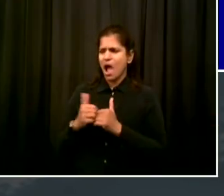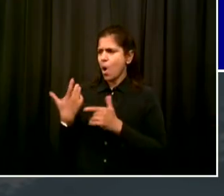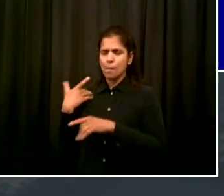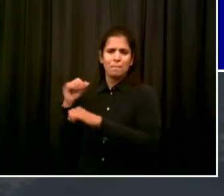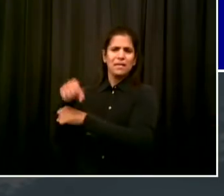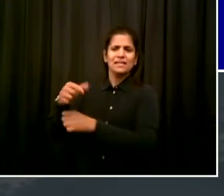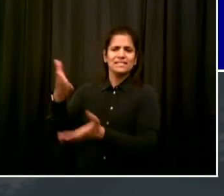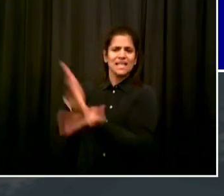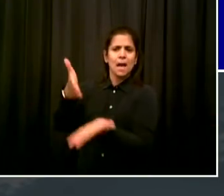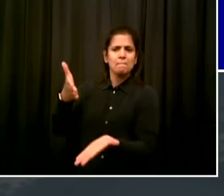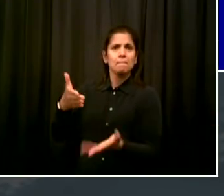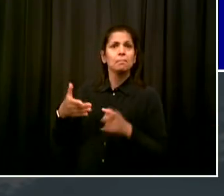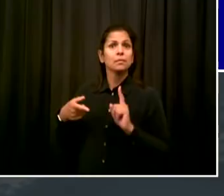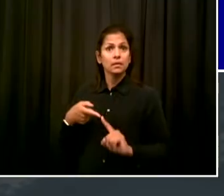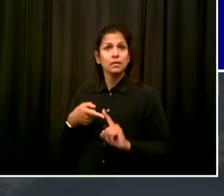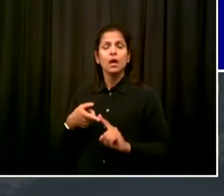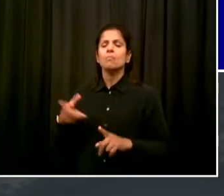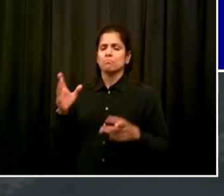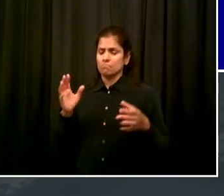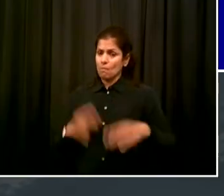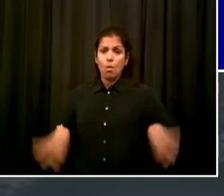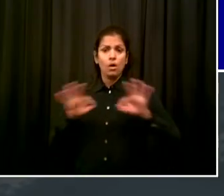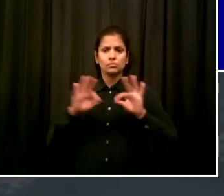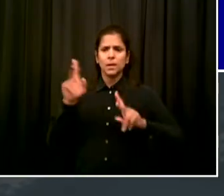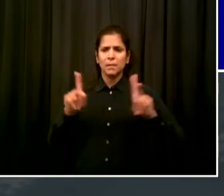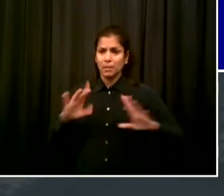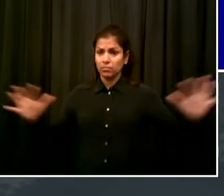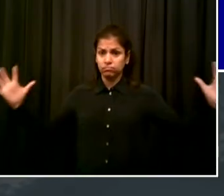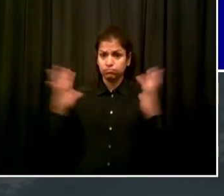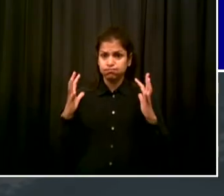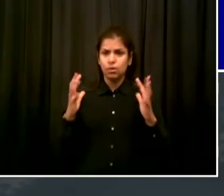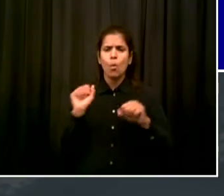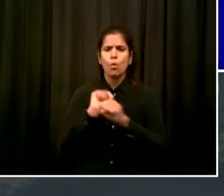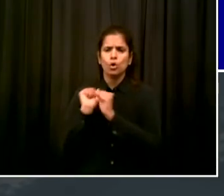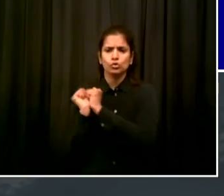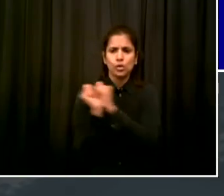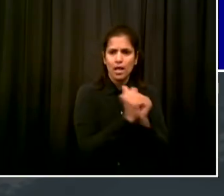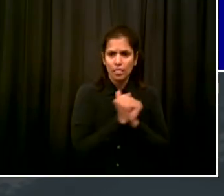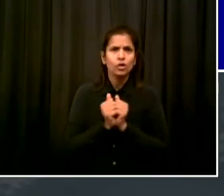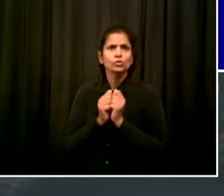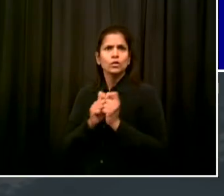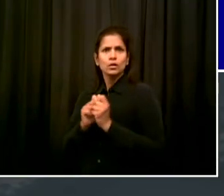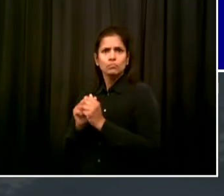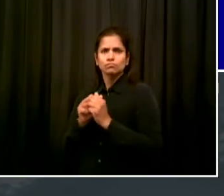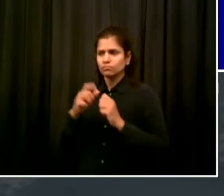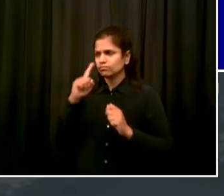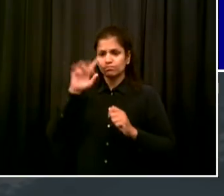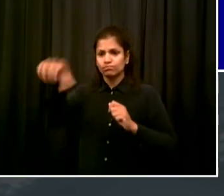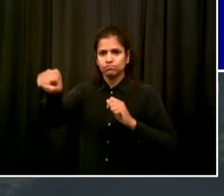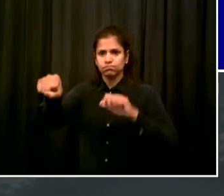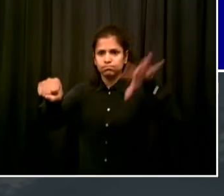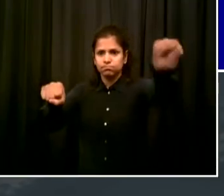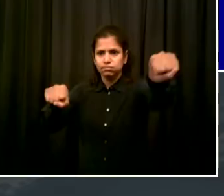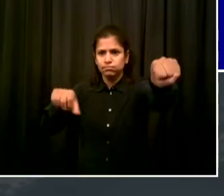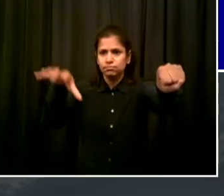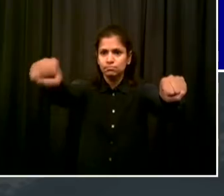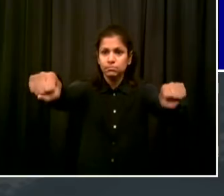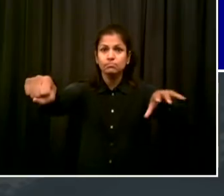THE COMMUNITY. THAT IS WAS GOING TO MOVE US RFOWADR, WE HAVE BEEN THROUGH TUGOH MOMENTS